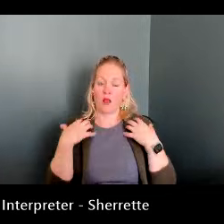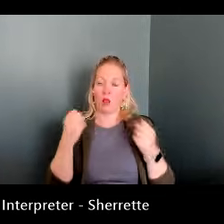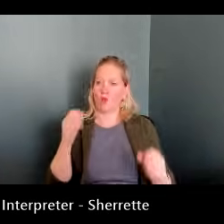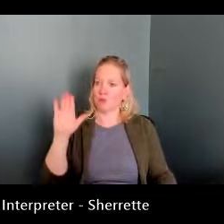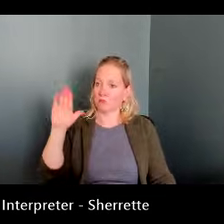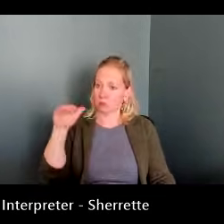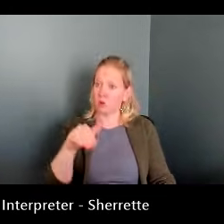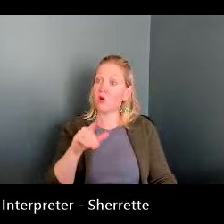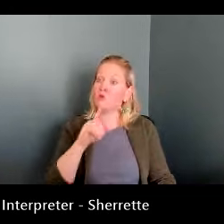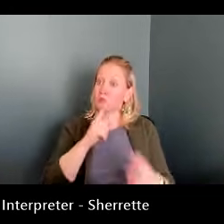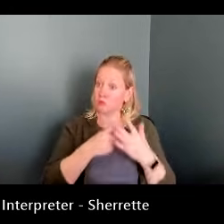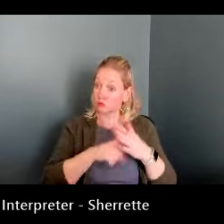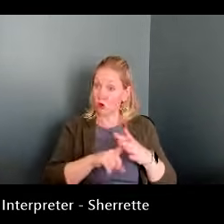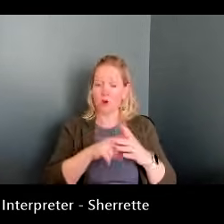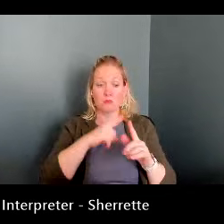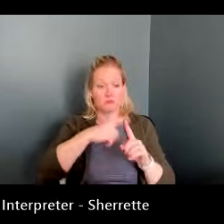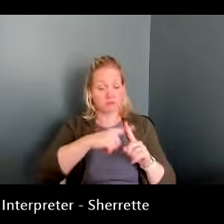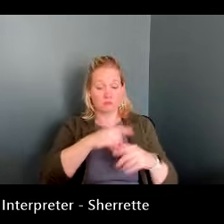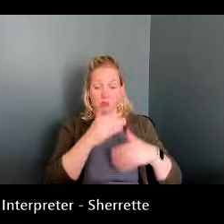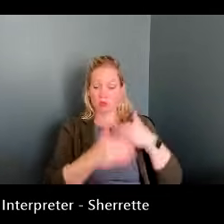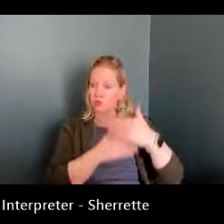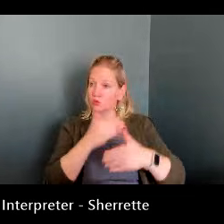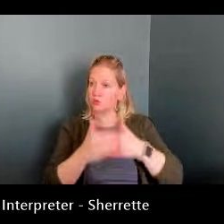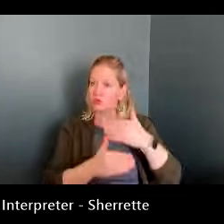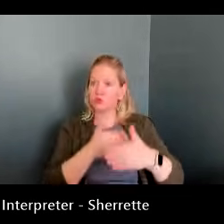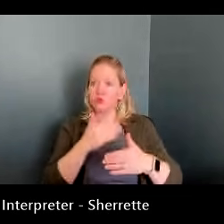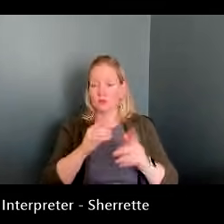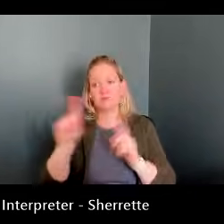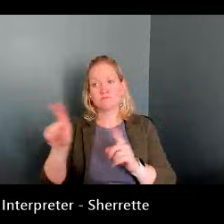off really good, you know, we would go do our three-month checkups, getting the labs,